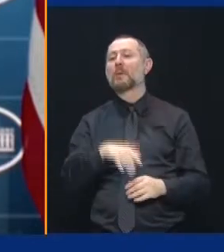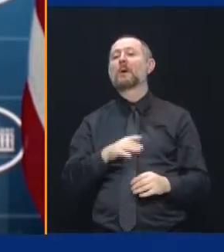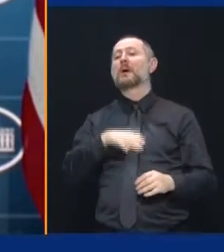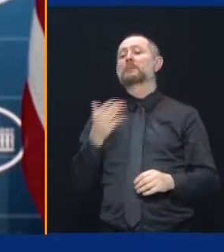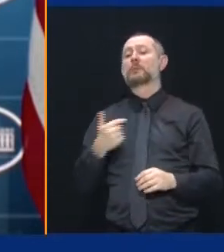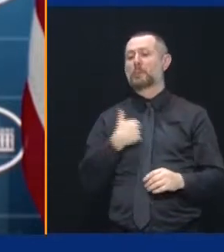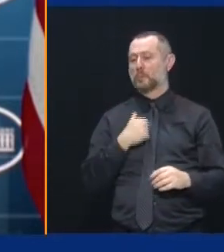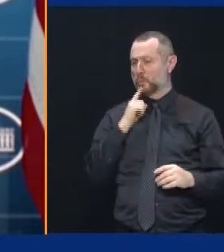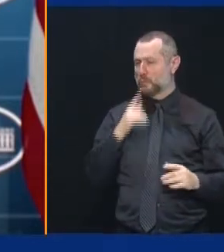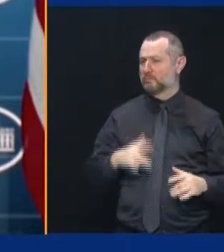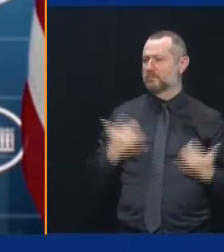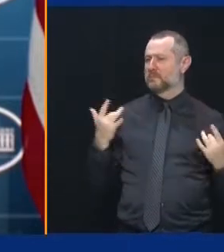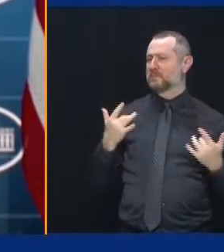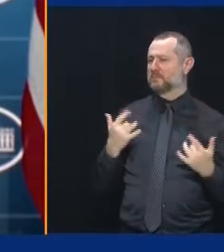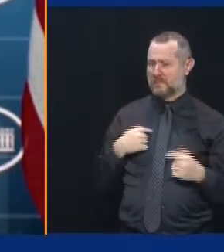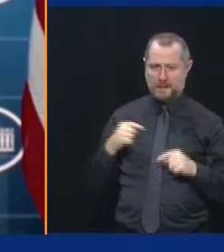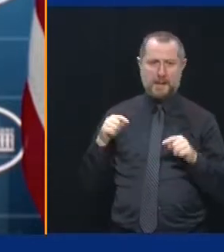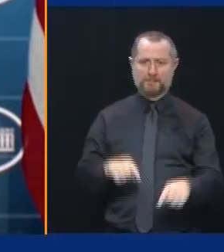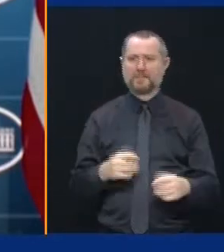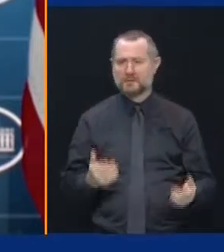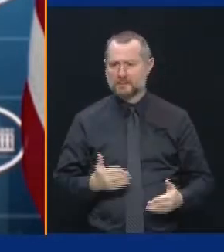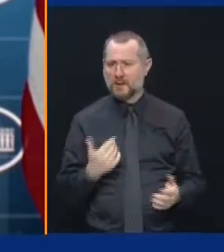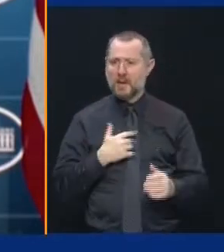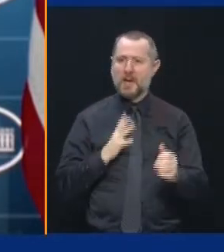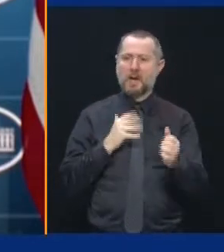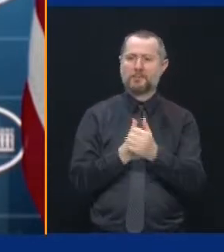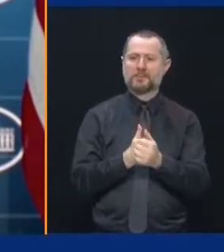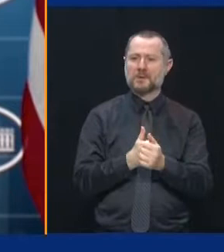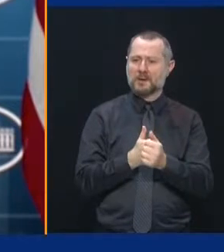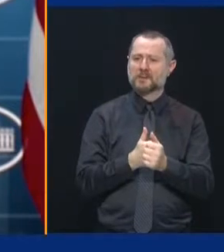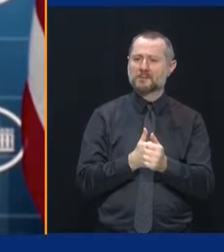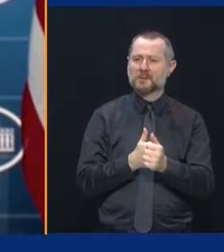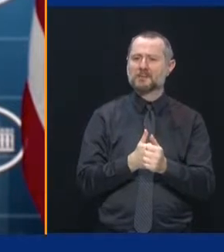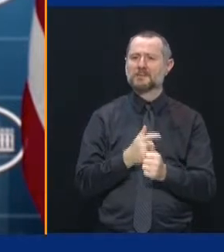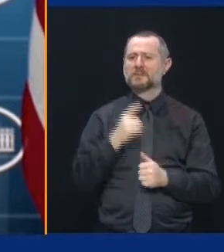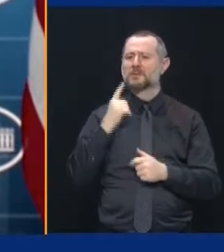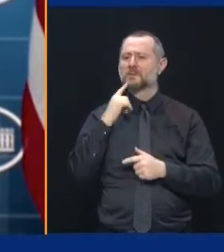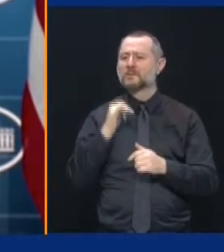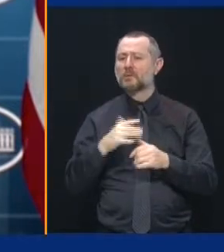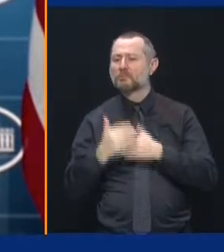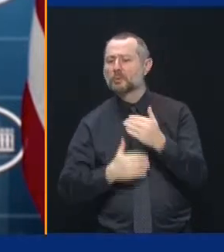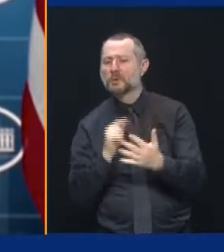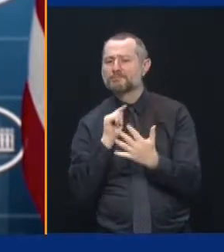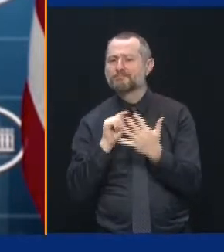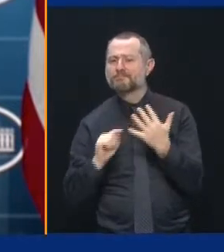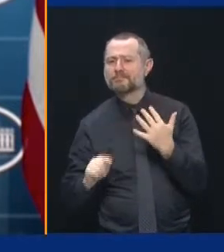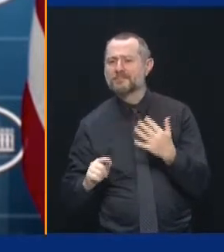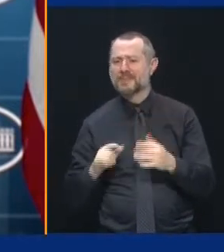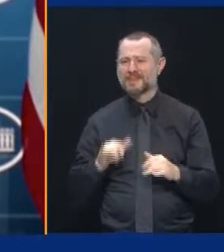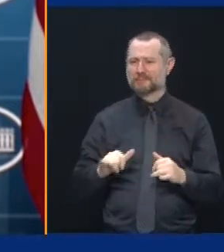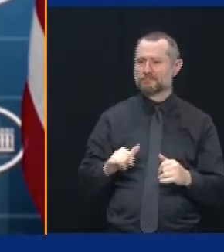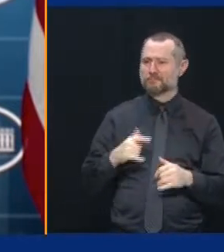MANY MONTHS. THANK YOU.